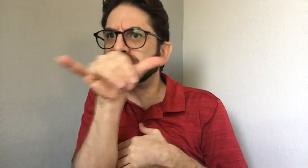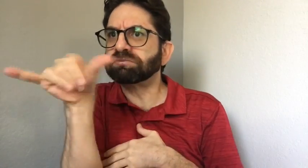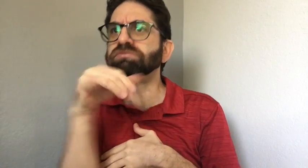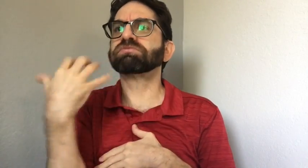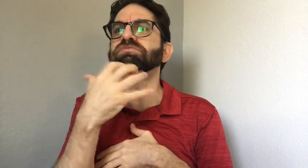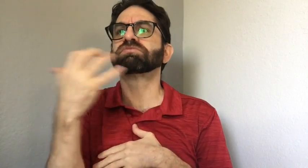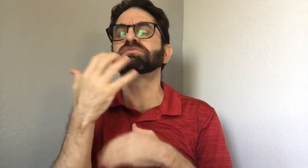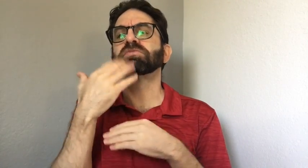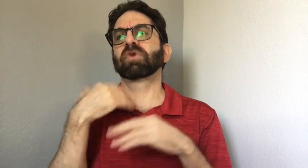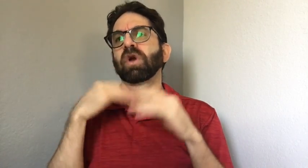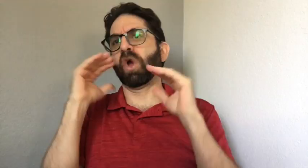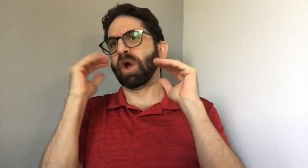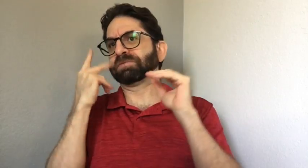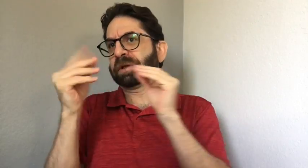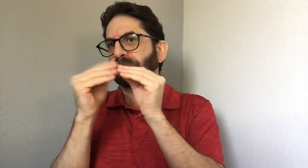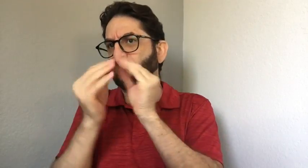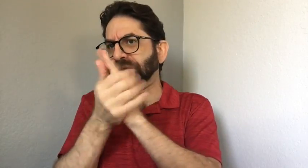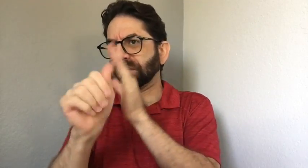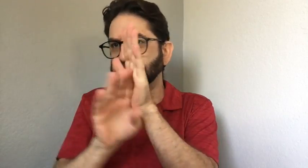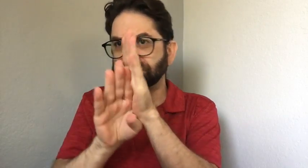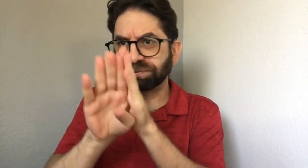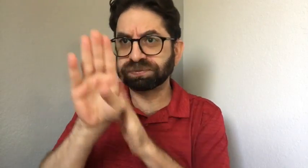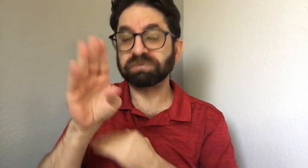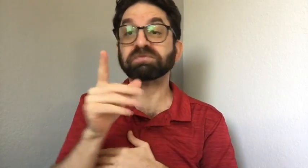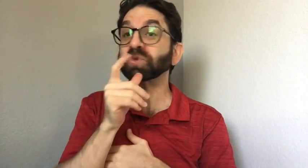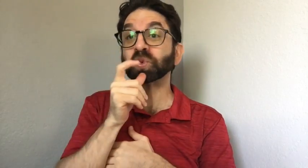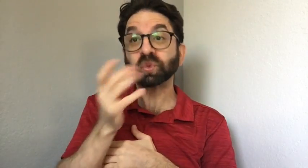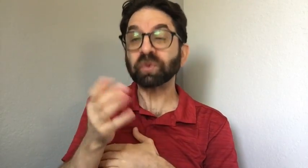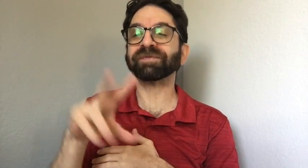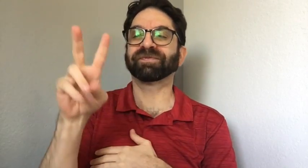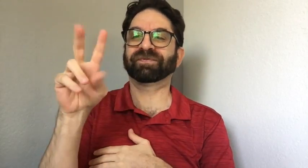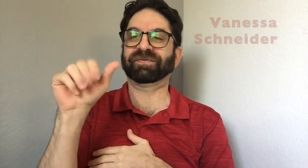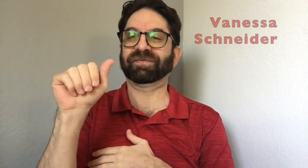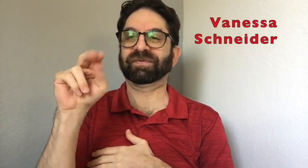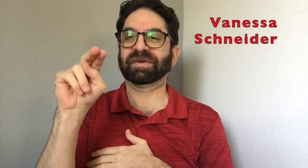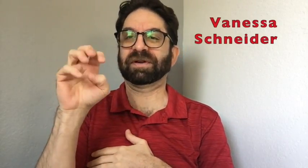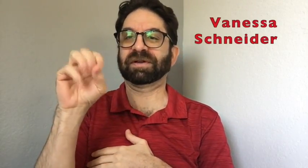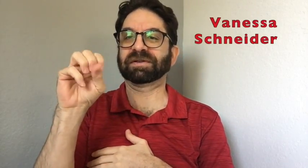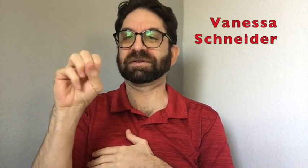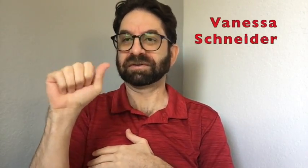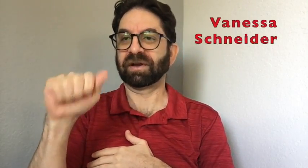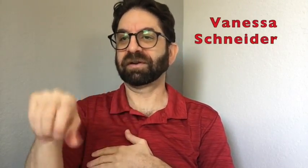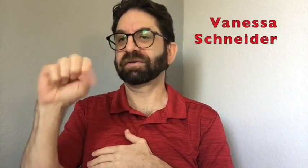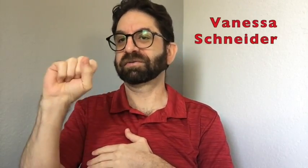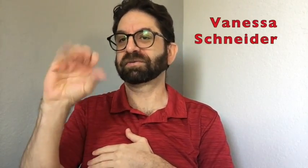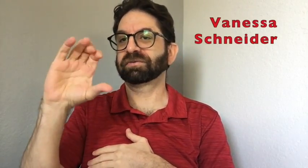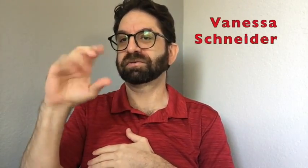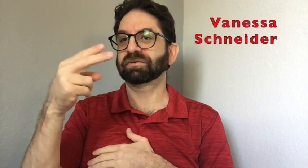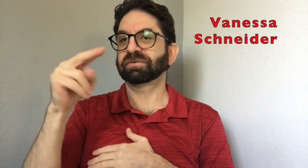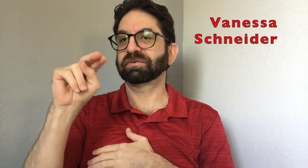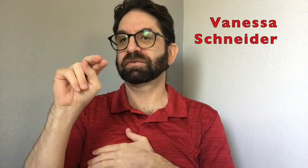an illustration and replicated almost identically. This student is Vanessa Schneider.